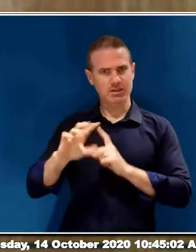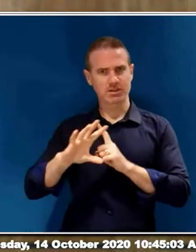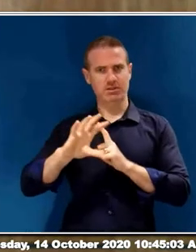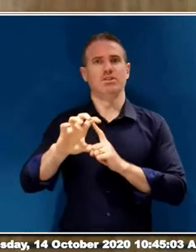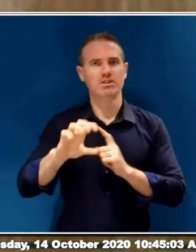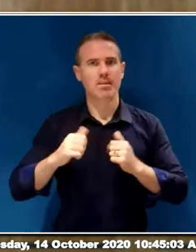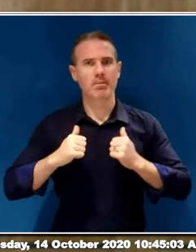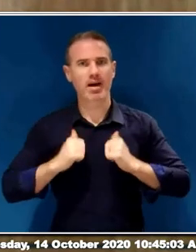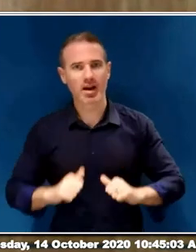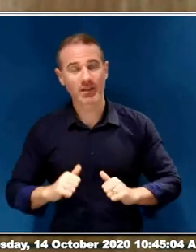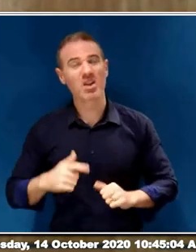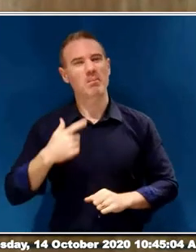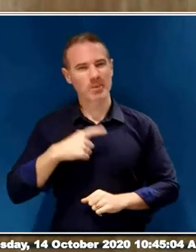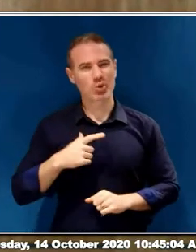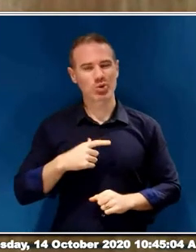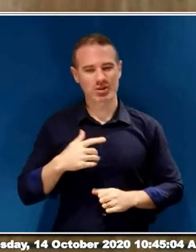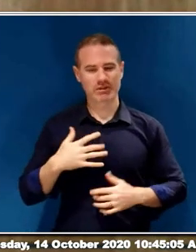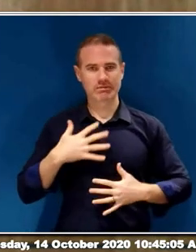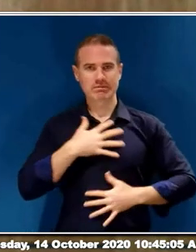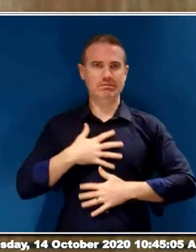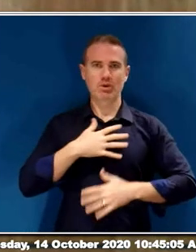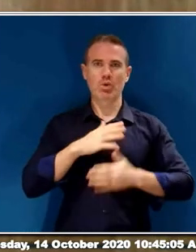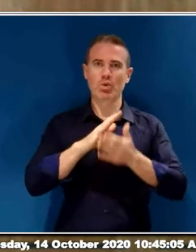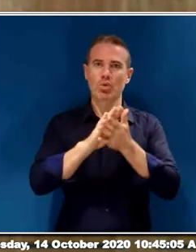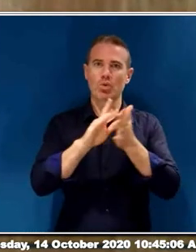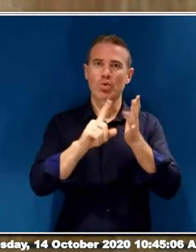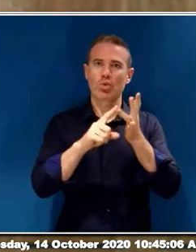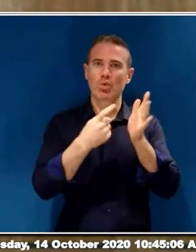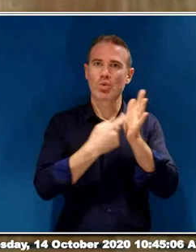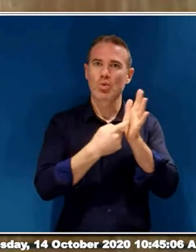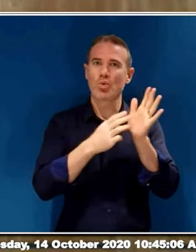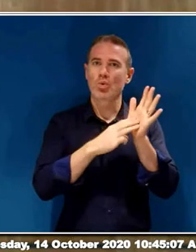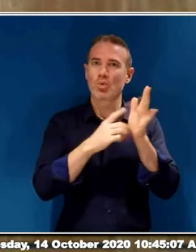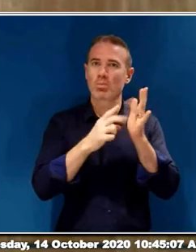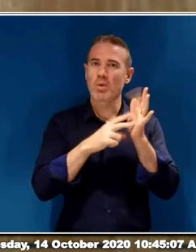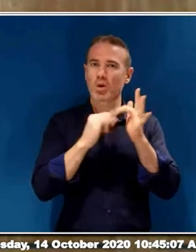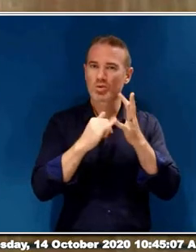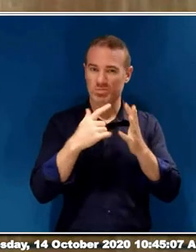after a recent change in medication? Yes, I did indicate that.